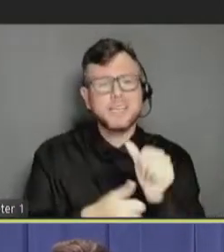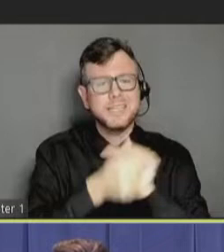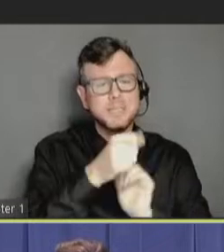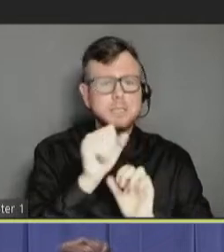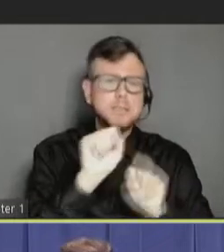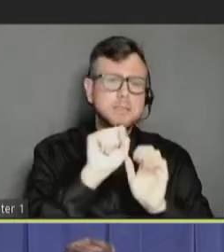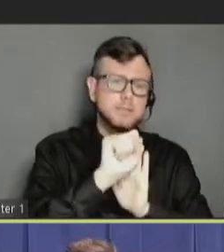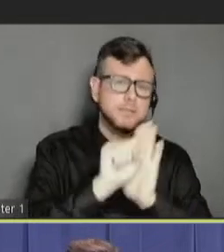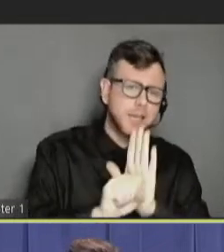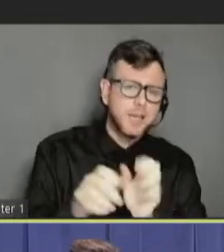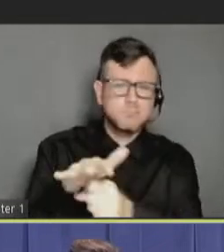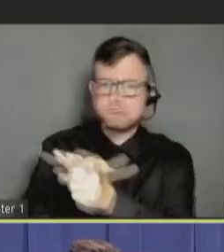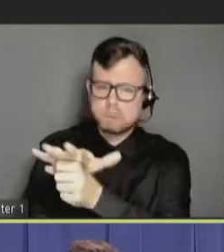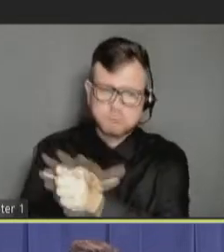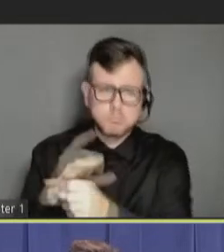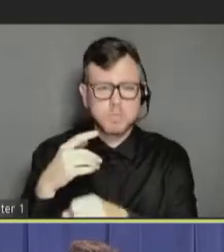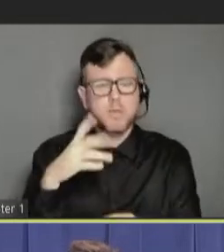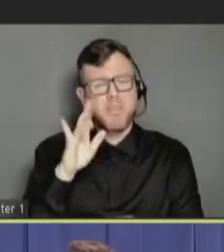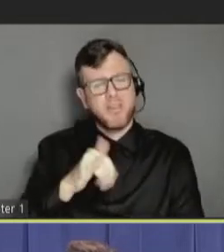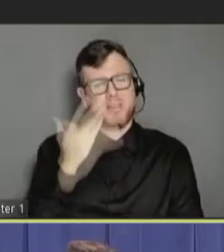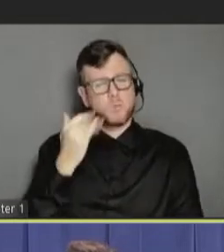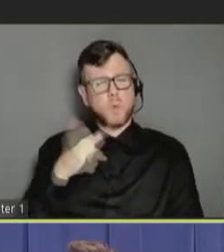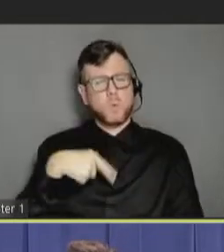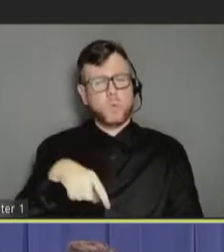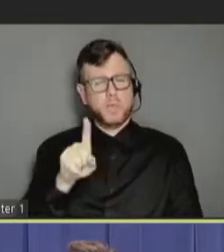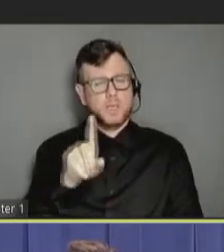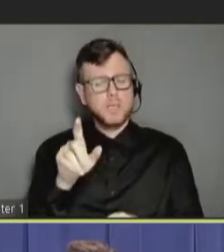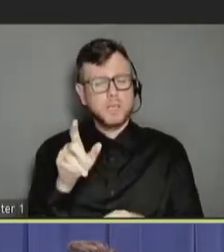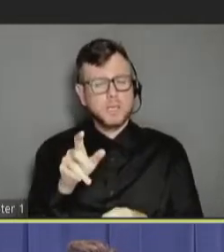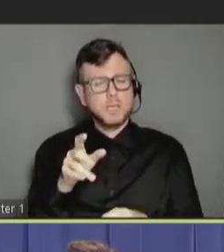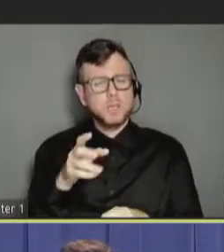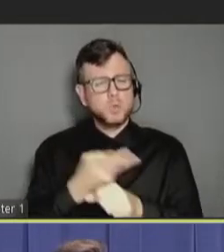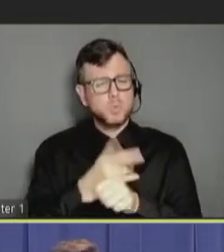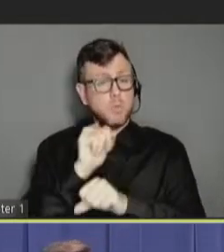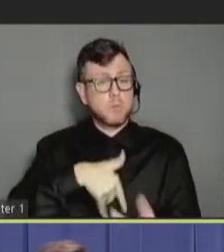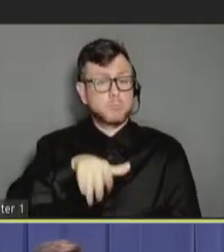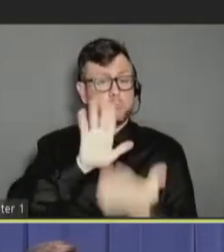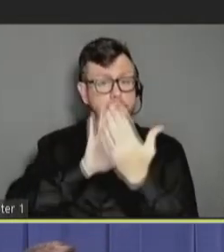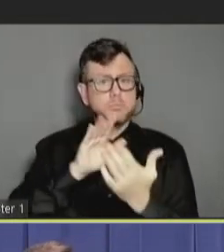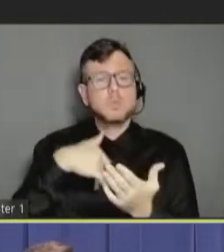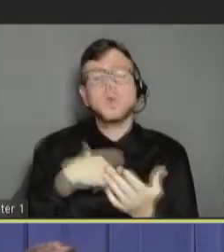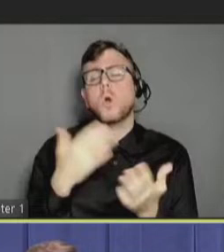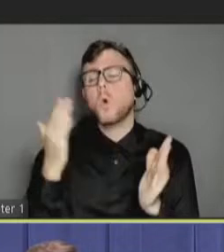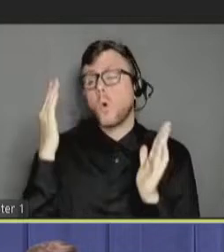part of the reason that we take that approach. There hopefully will be an opportunity to add